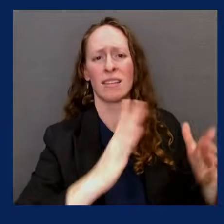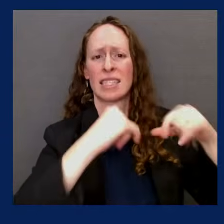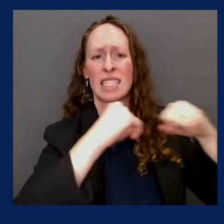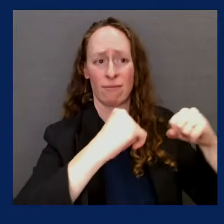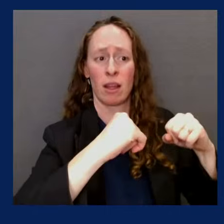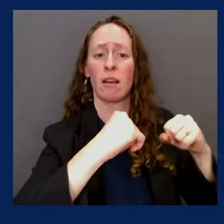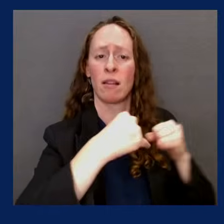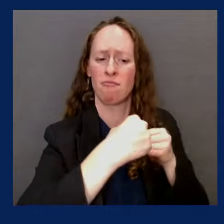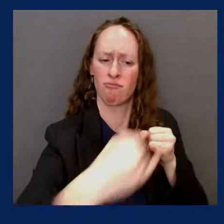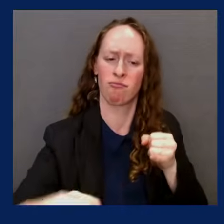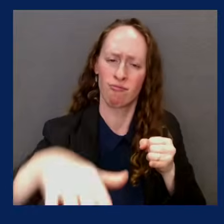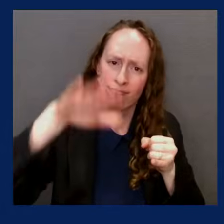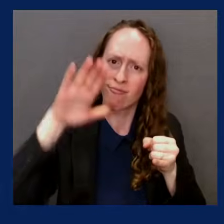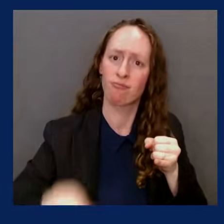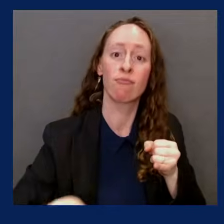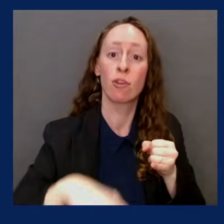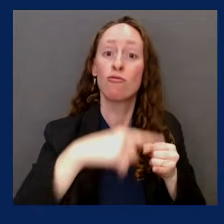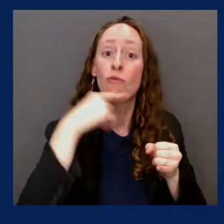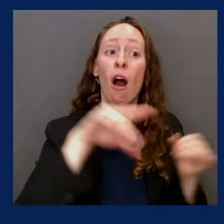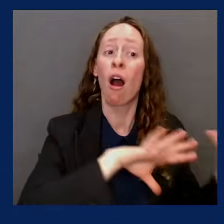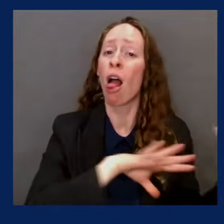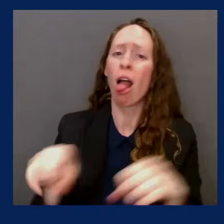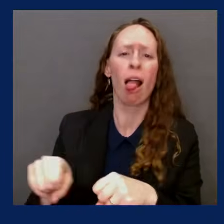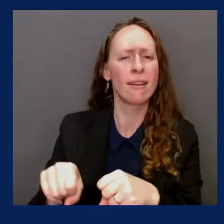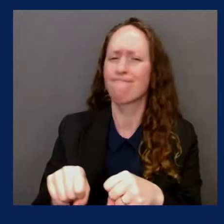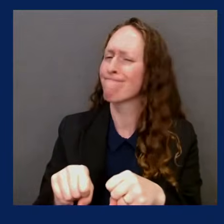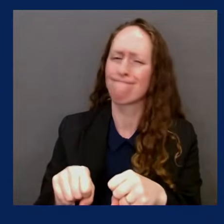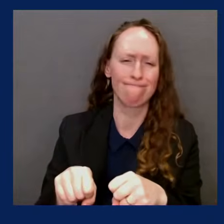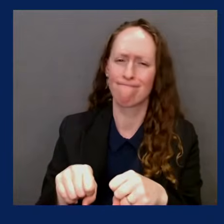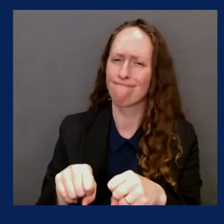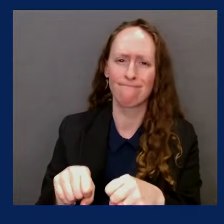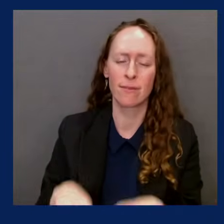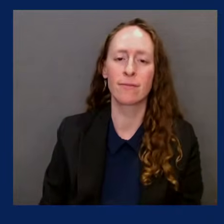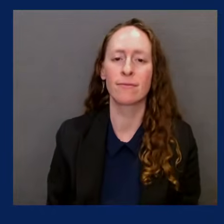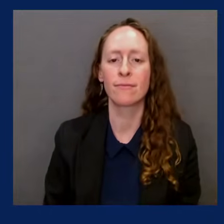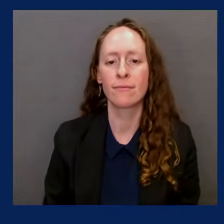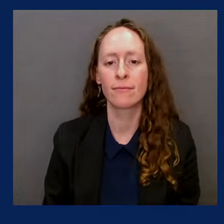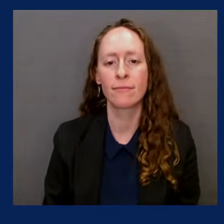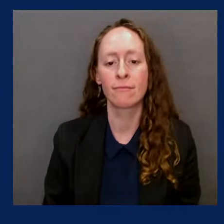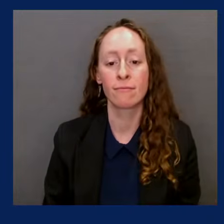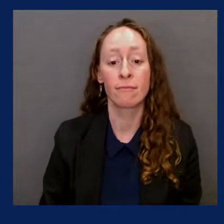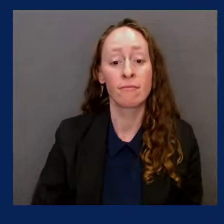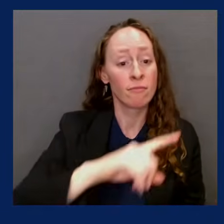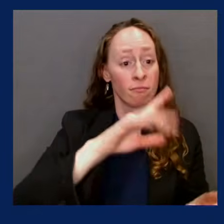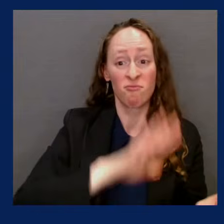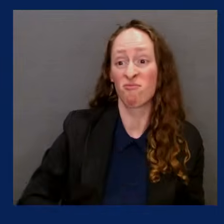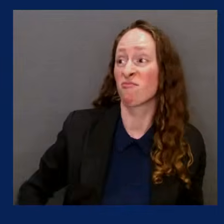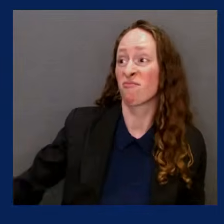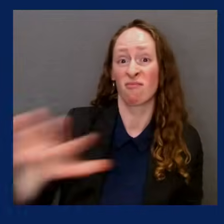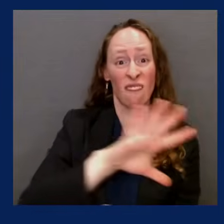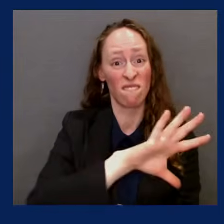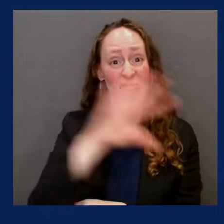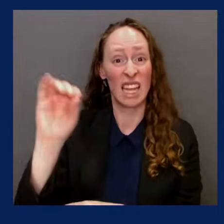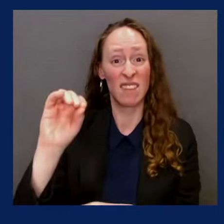50 other nations we've been able to put together -- all doing our part to support Ukraine. And I want to thank you, Mr. Prime Minister,